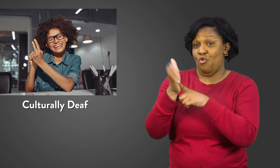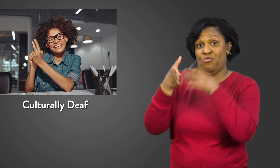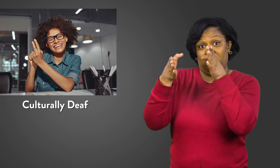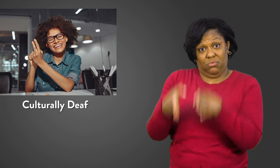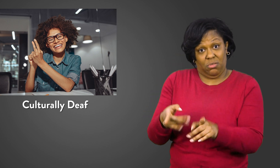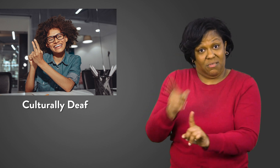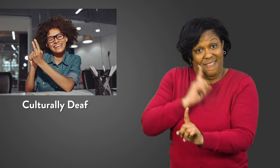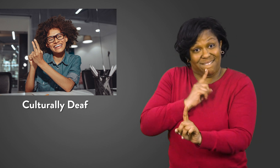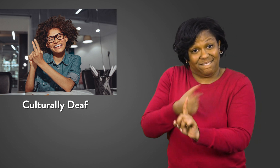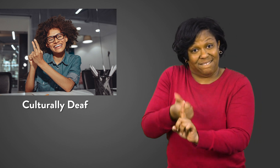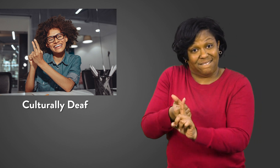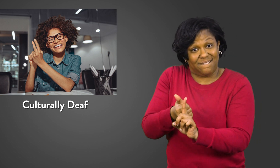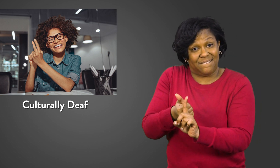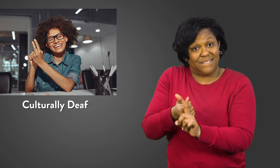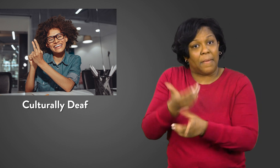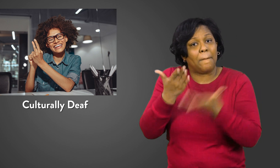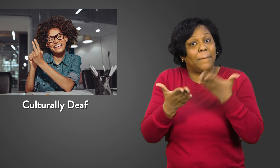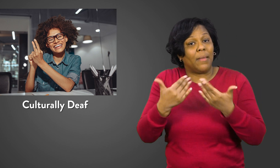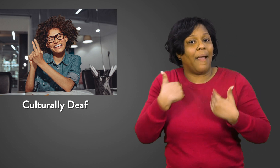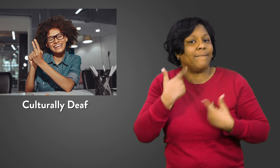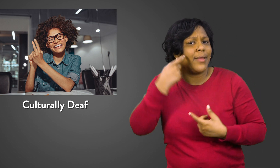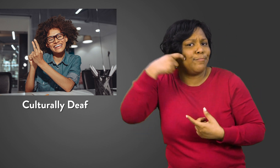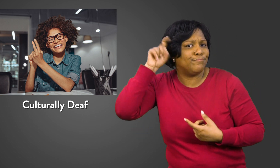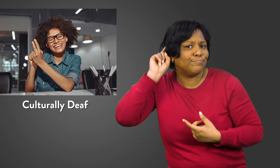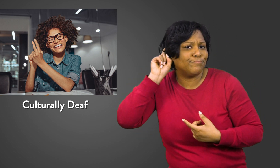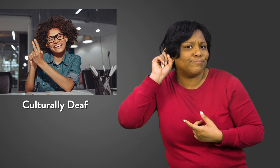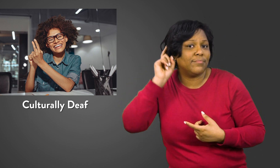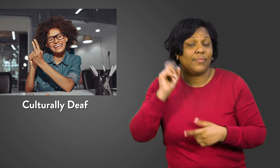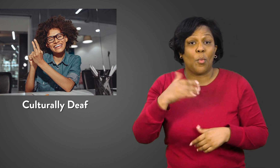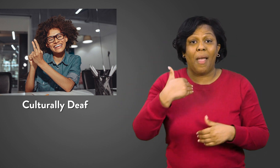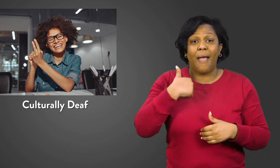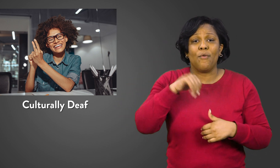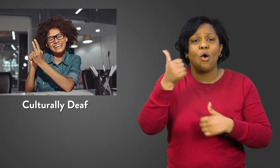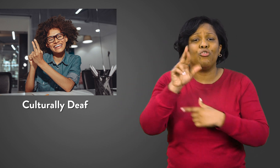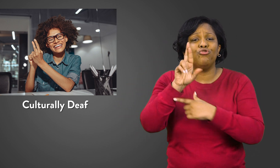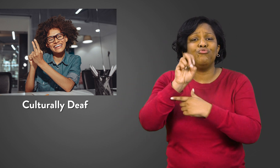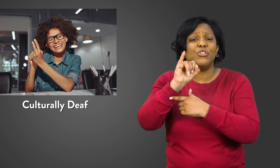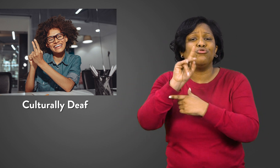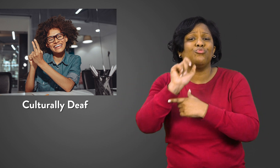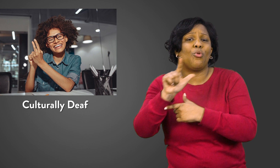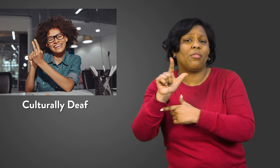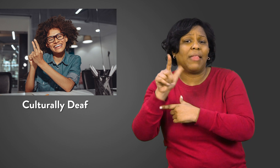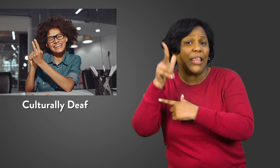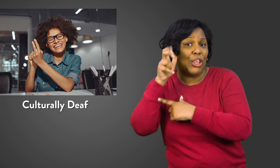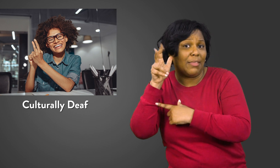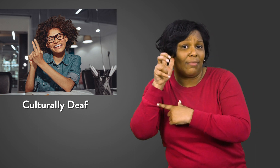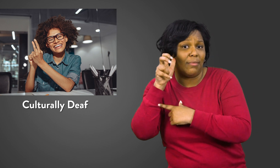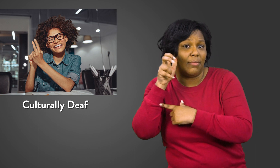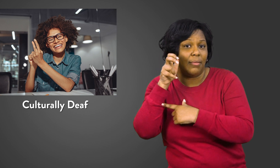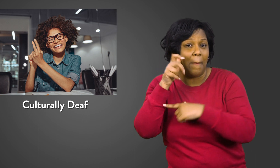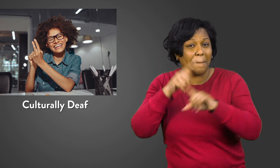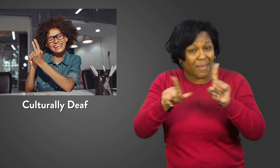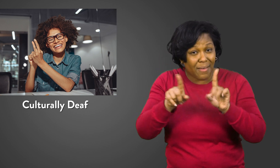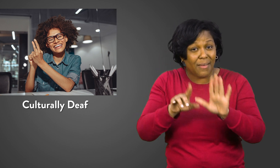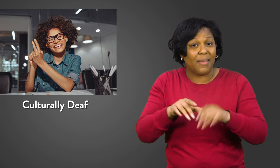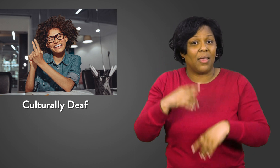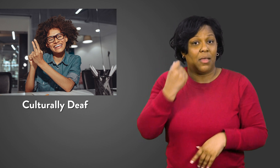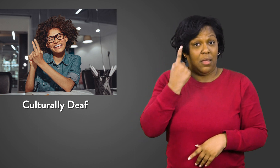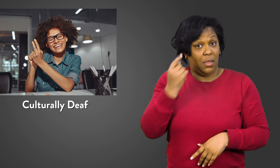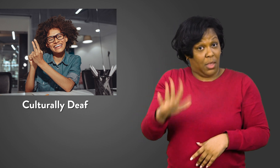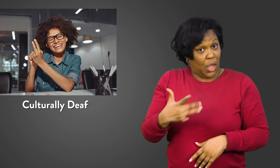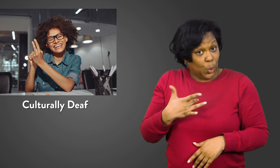A culturally Deaf person may have a hearing aid or some residual hearing,